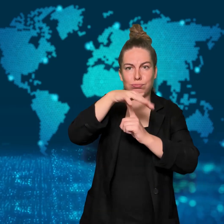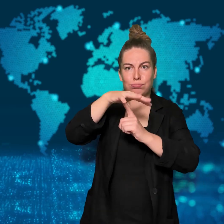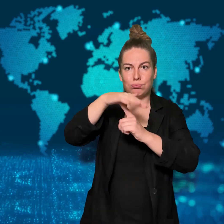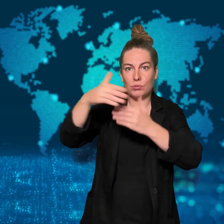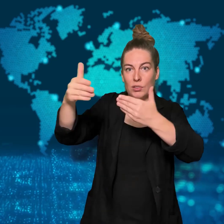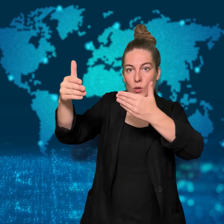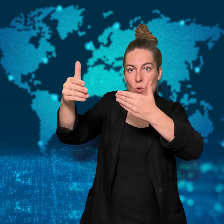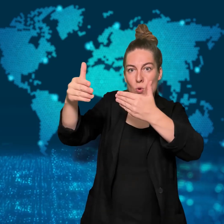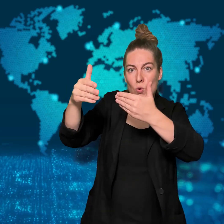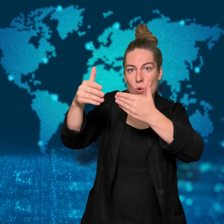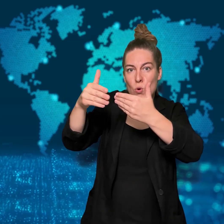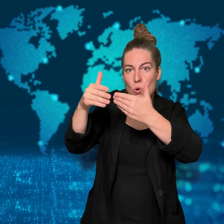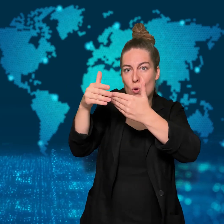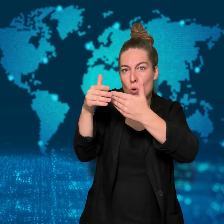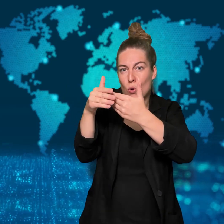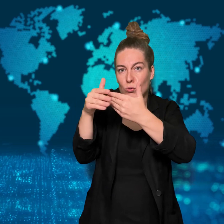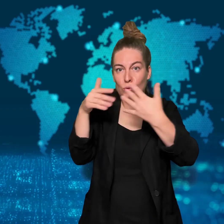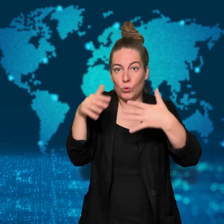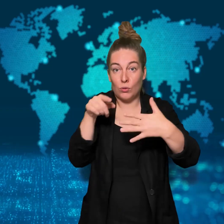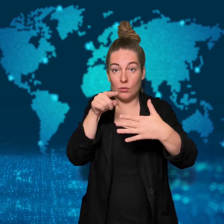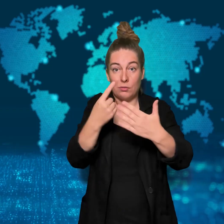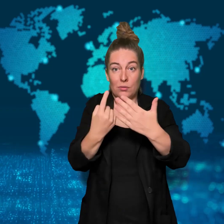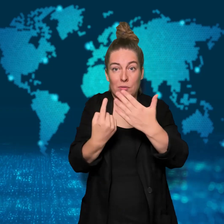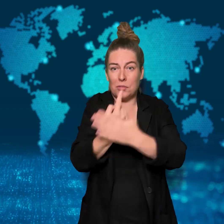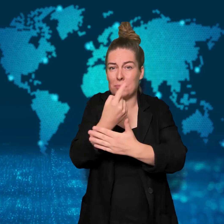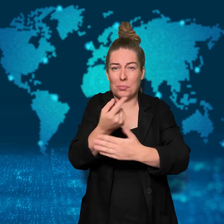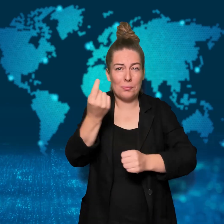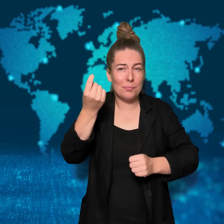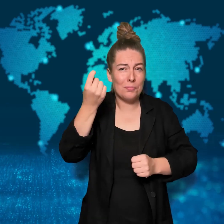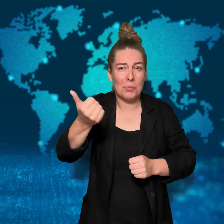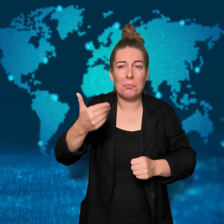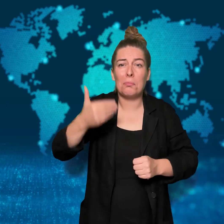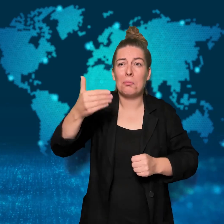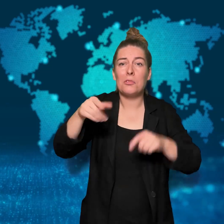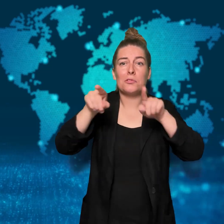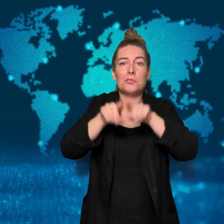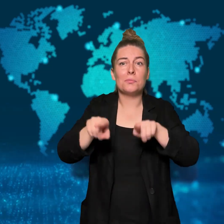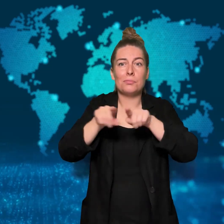The Canadian Sikorsky helicopter had taken off from that warship.